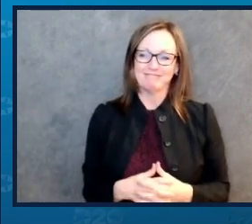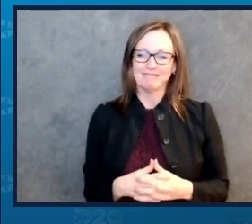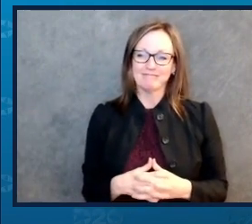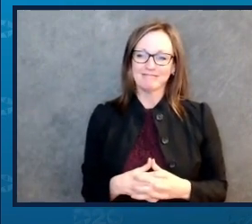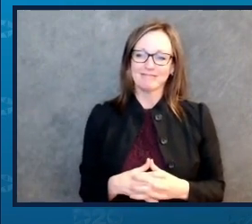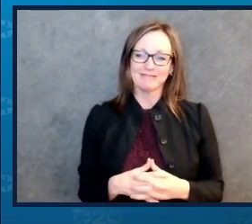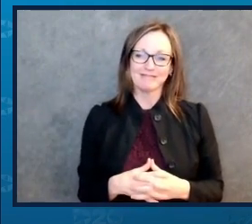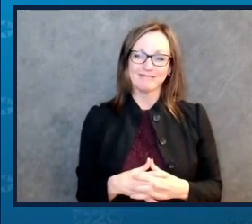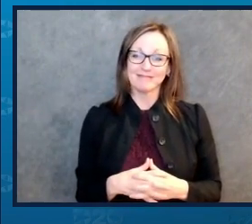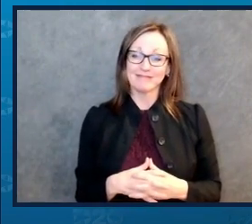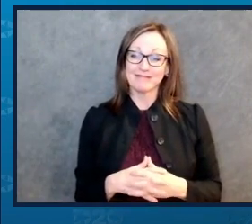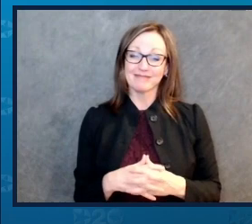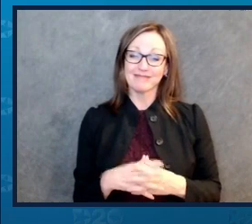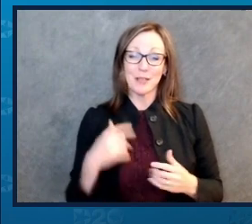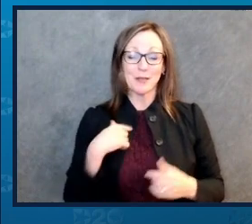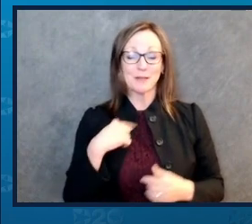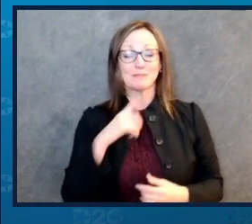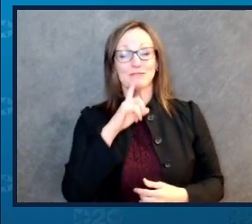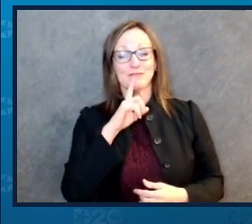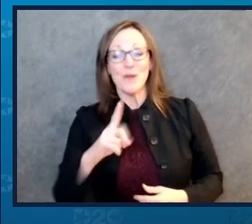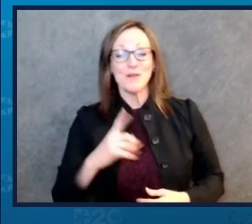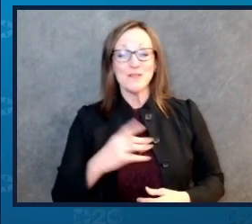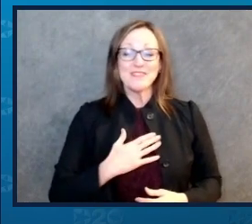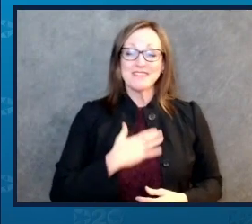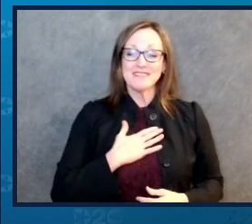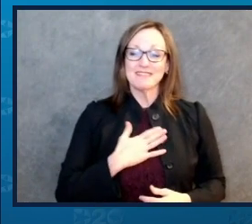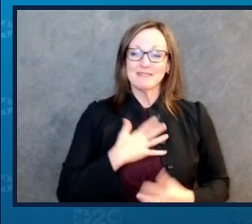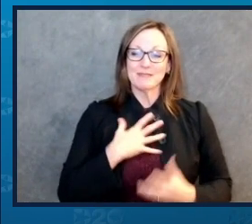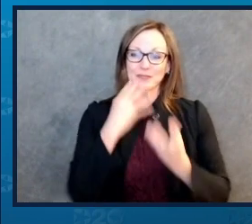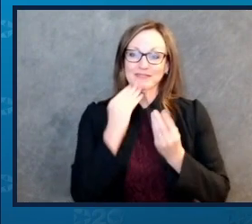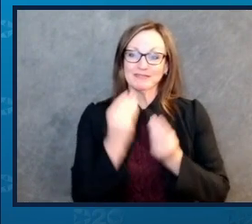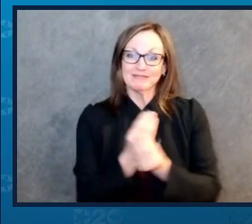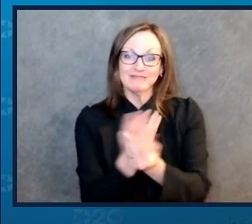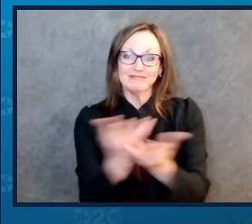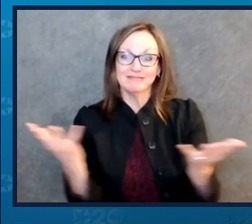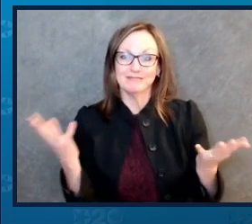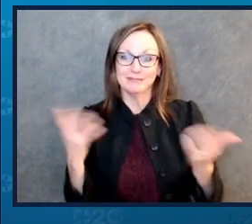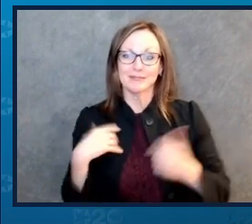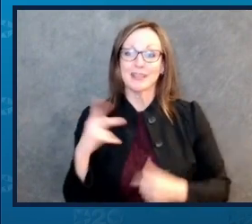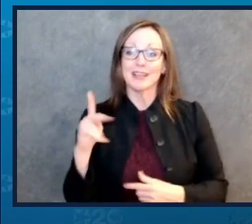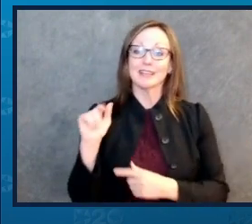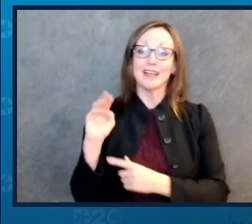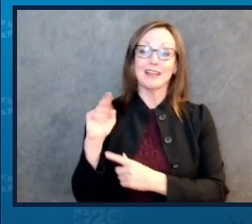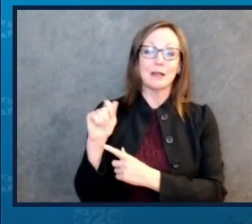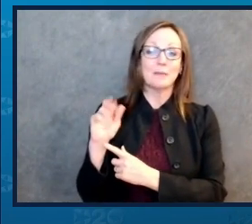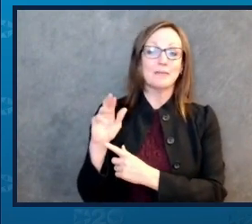PRESIDENTIAL CANDIDATE KAMALA HARRIS HAS BEEN INVITED TO